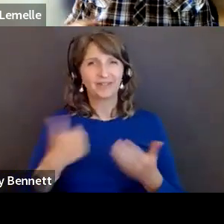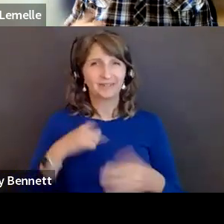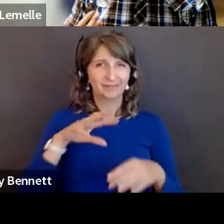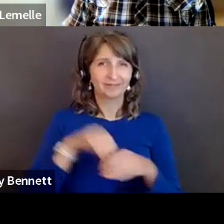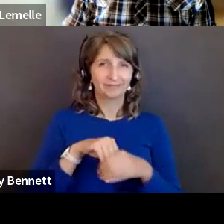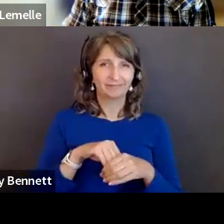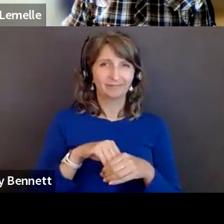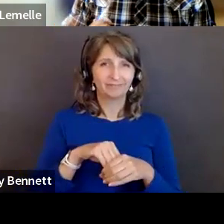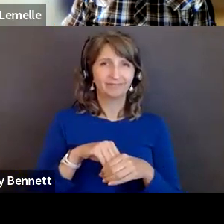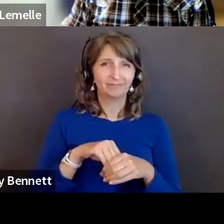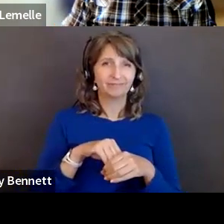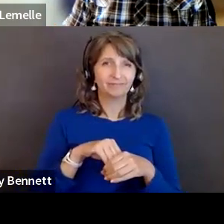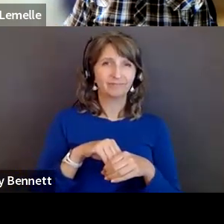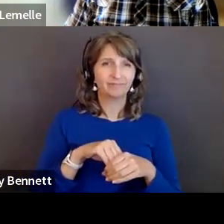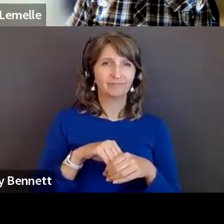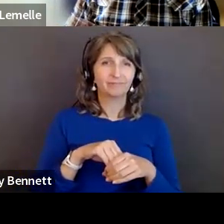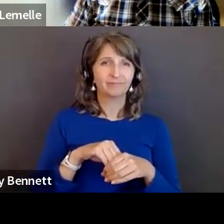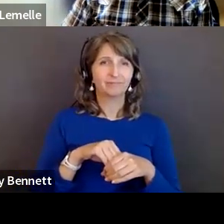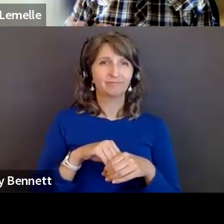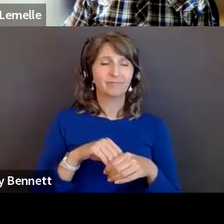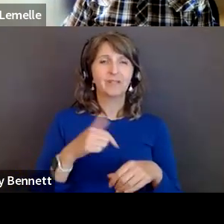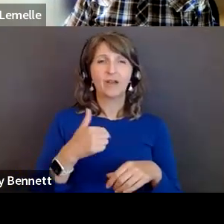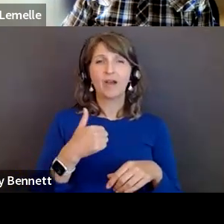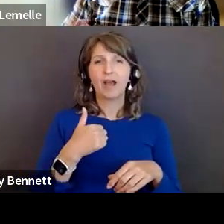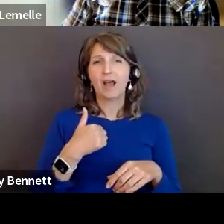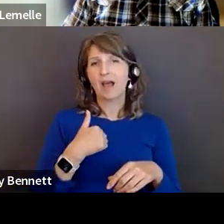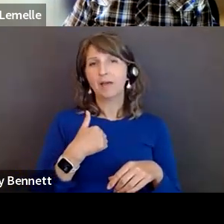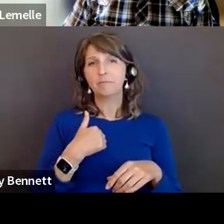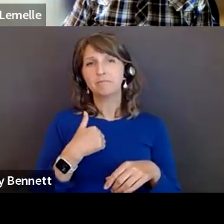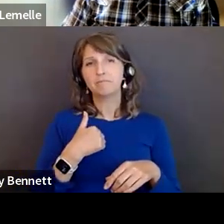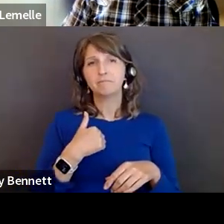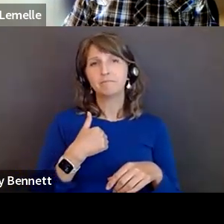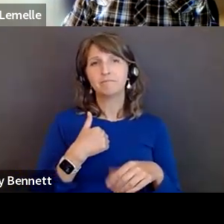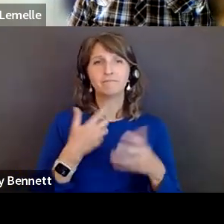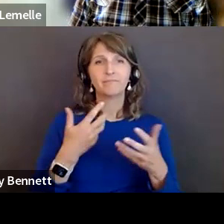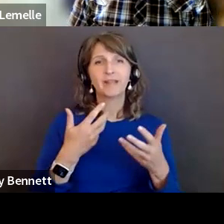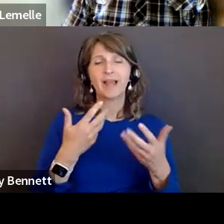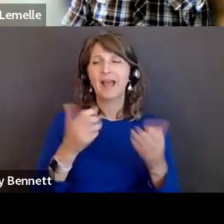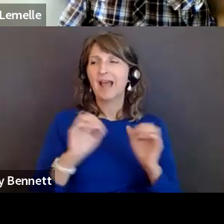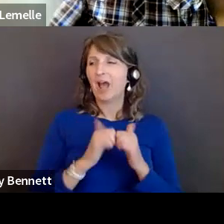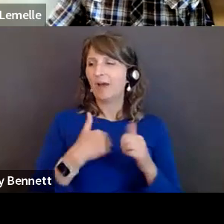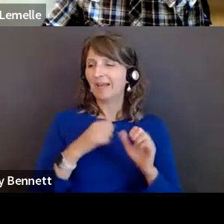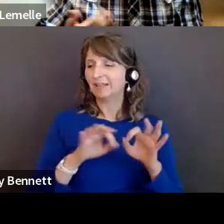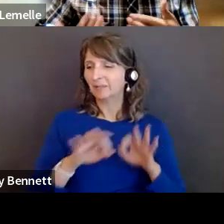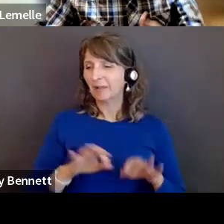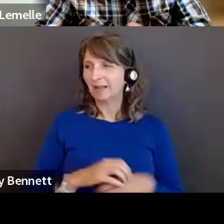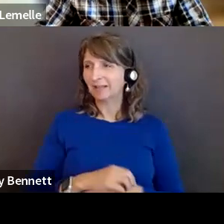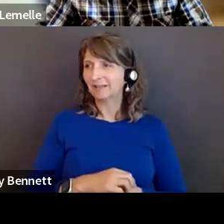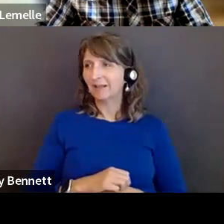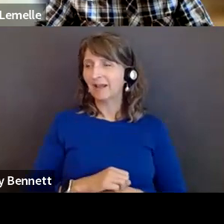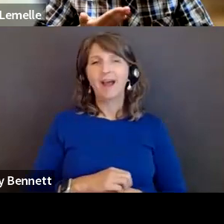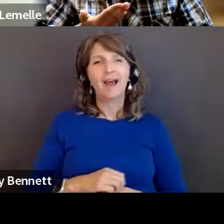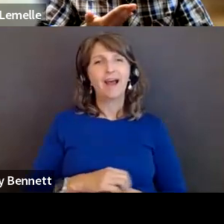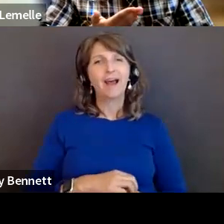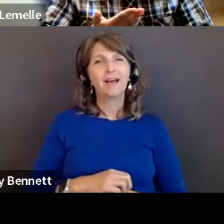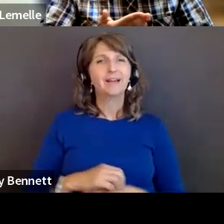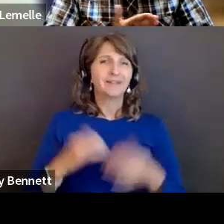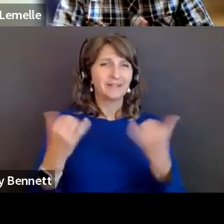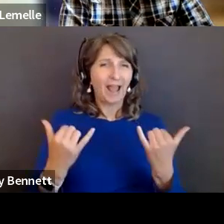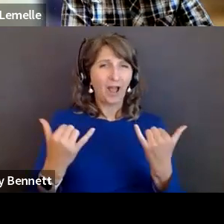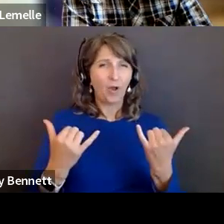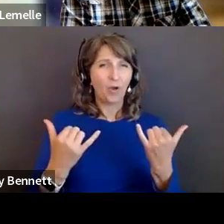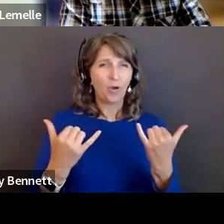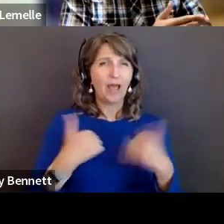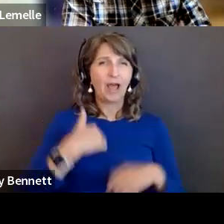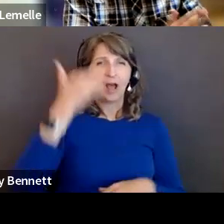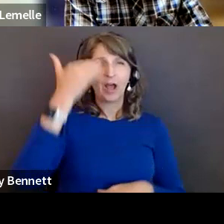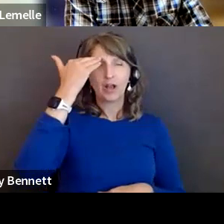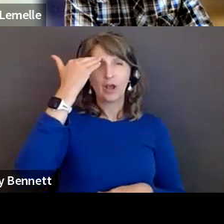I'm able to now. I'm kinda How about this? I know how I know I had to learn different.